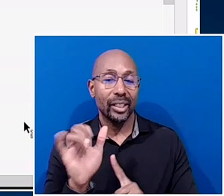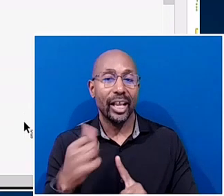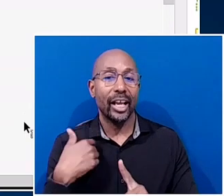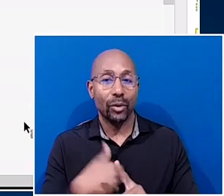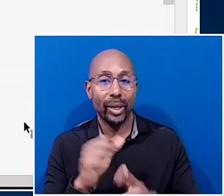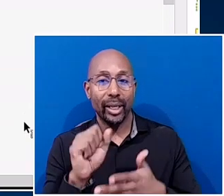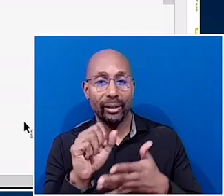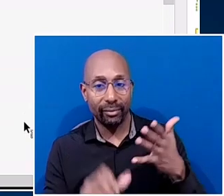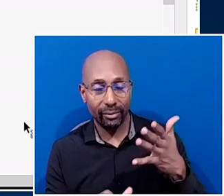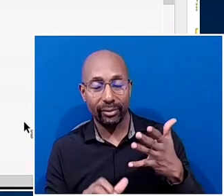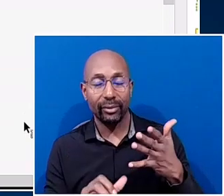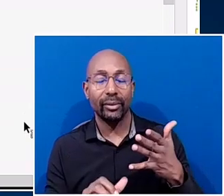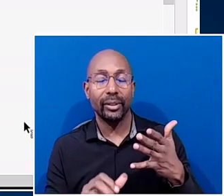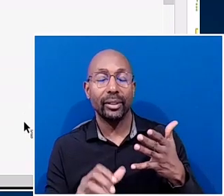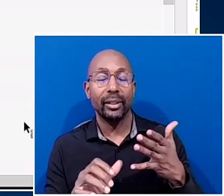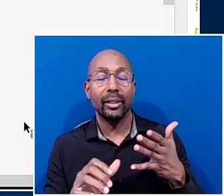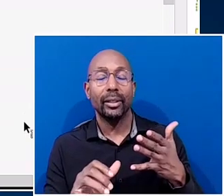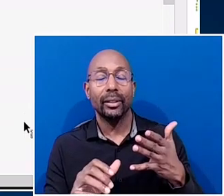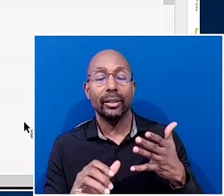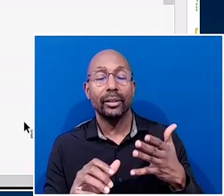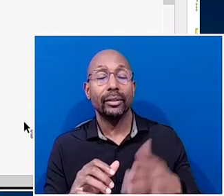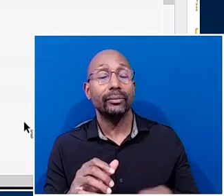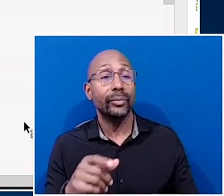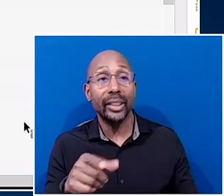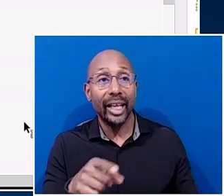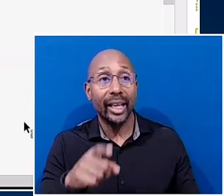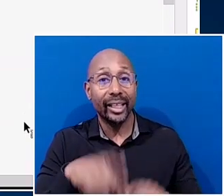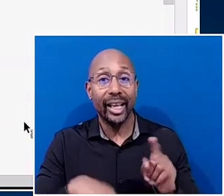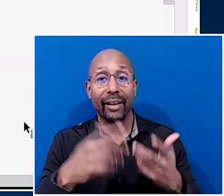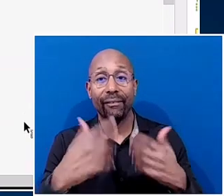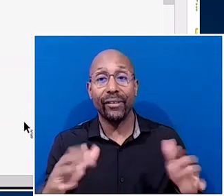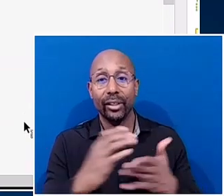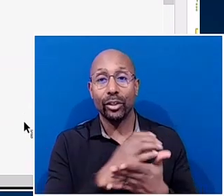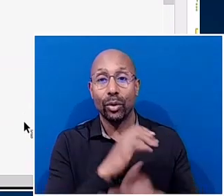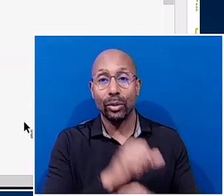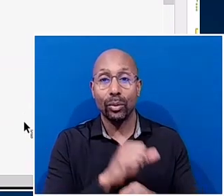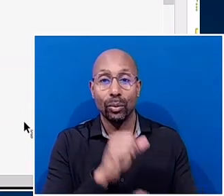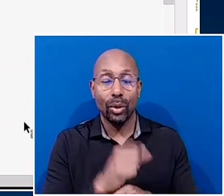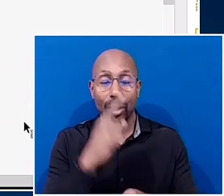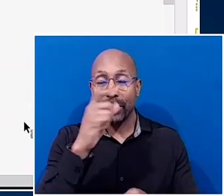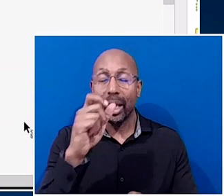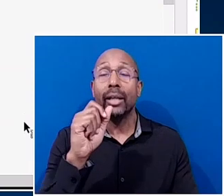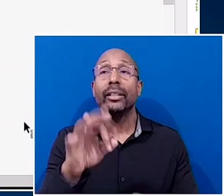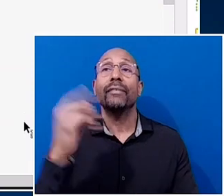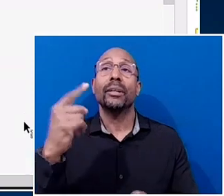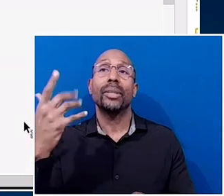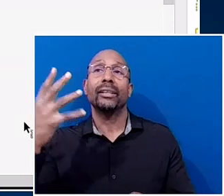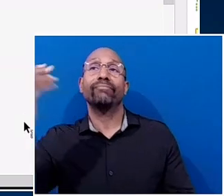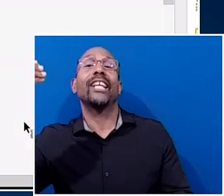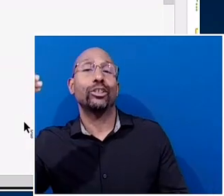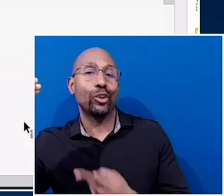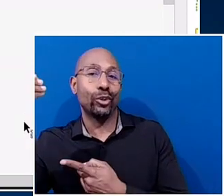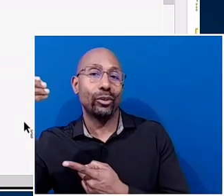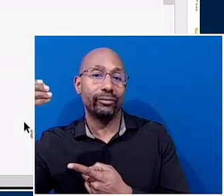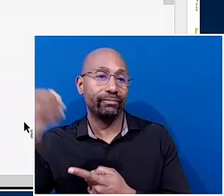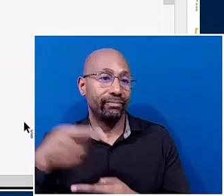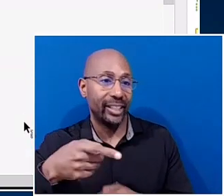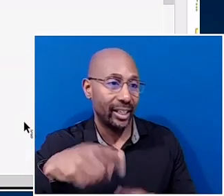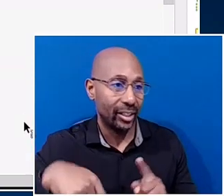to complete their coursework due to circumstances outside their control. So if you scroll down to the language that